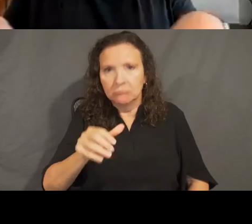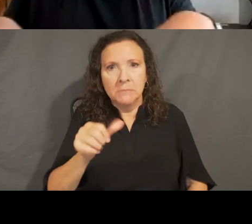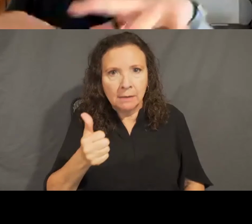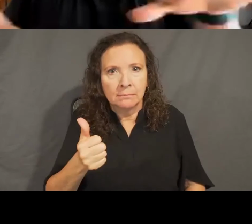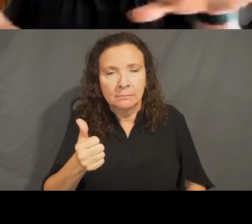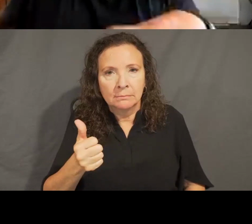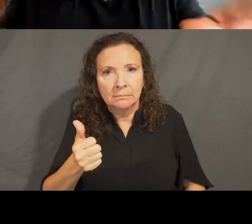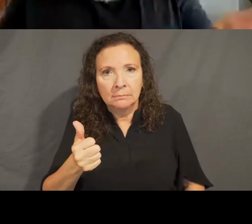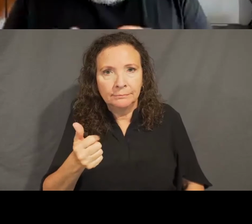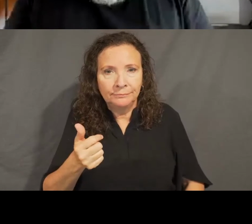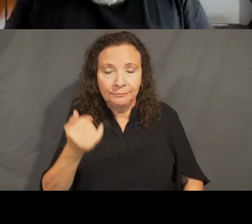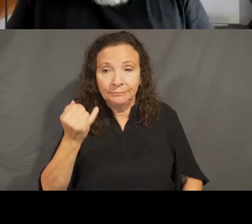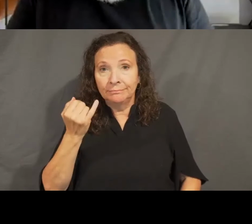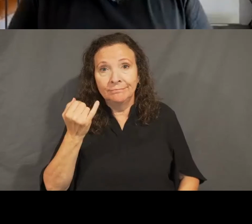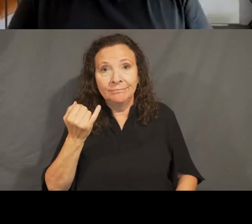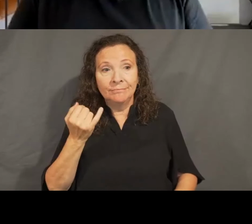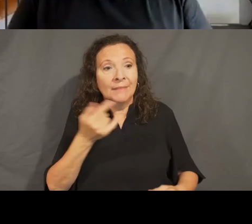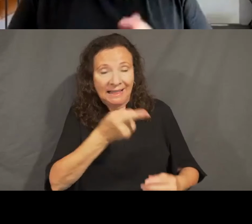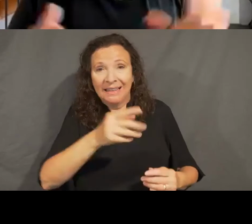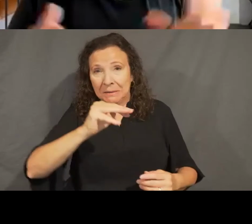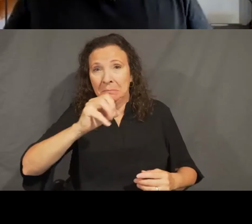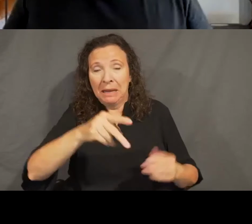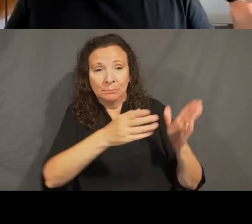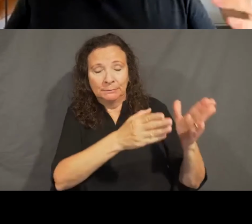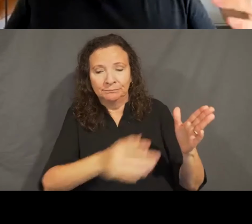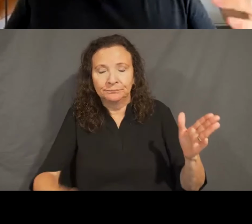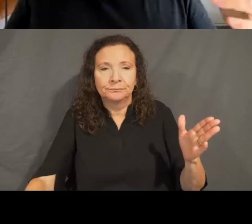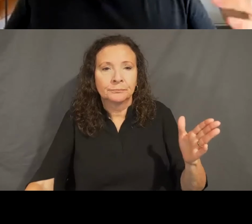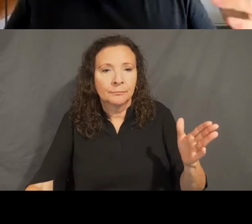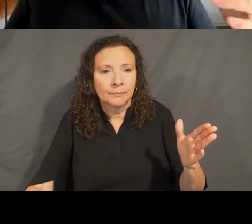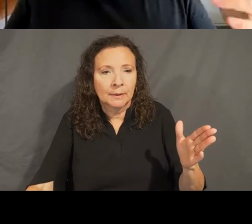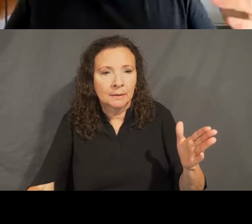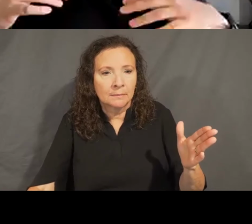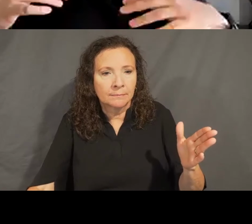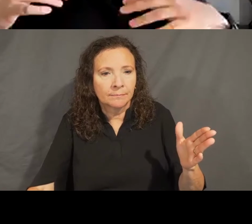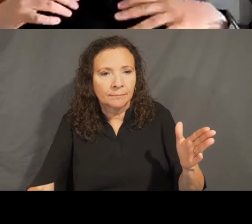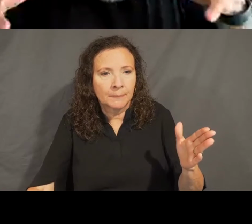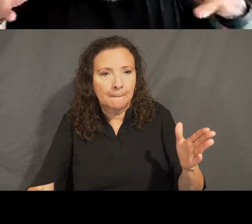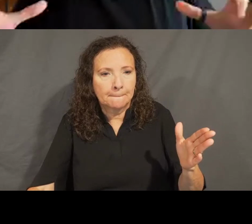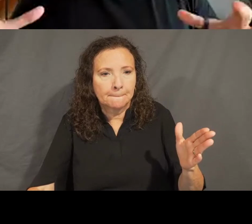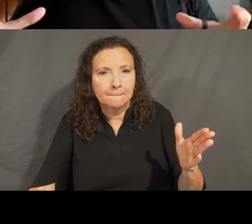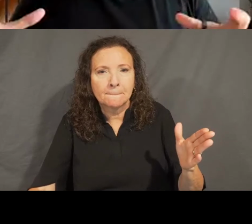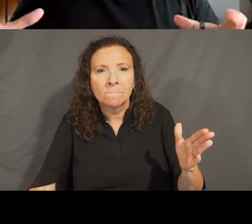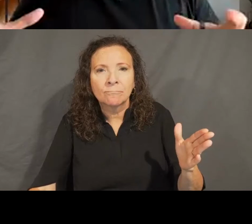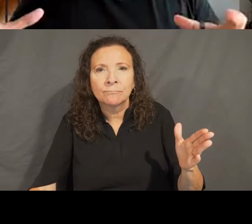Talking about the Canada map, it's not very relevant but this general idea of using color